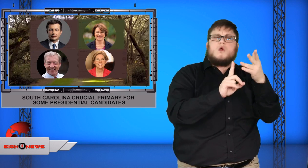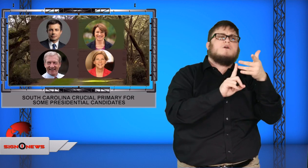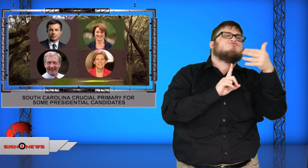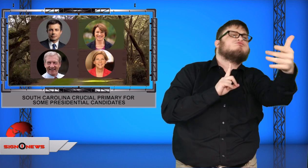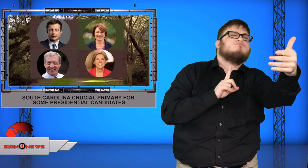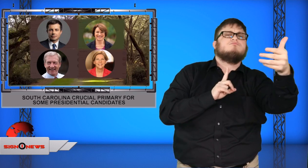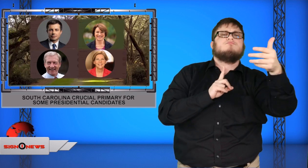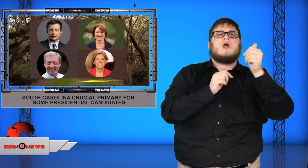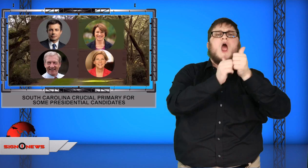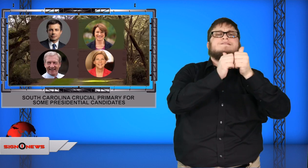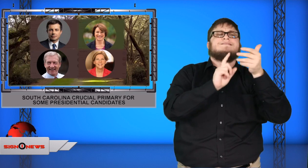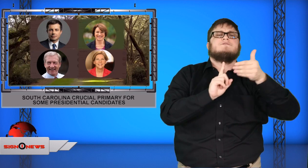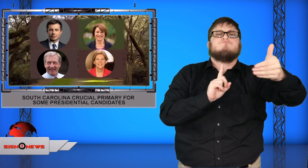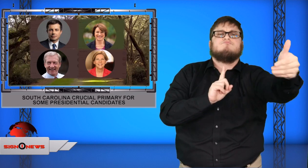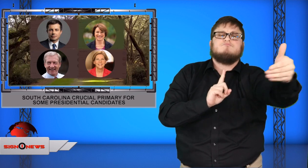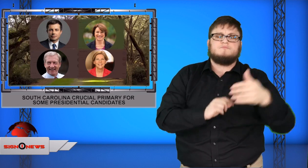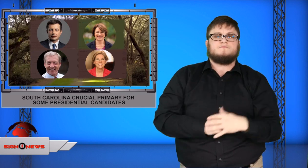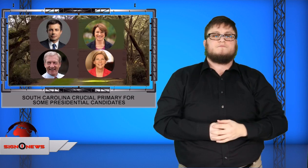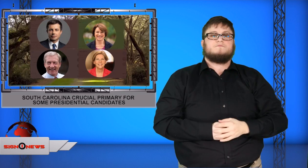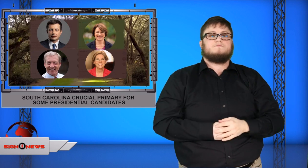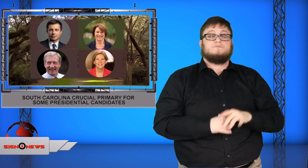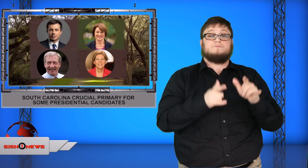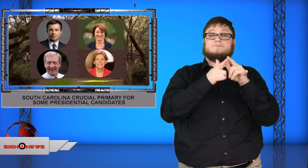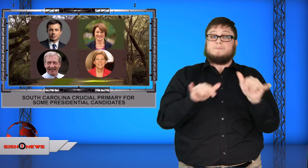instead of later contests.